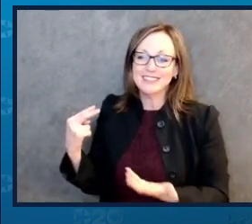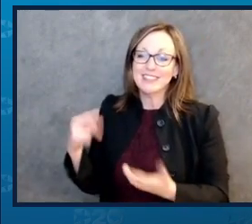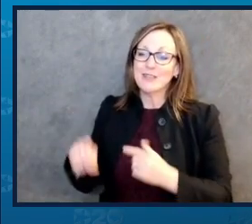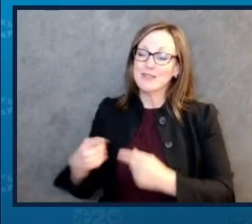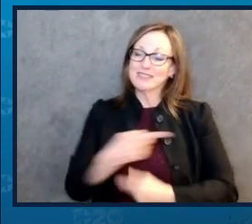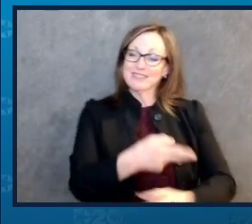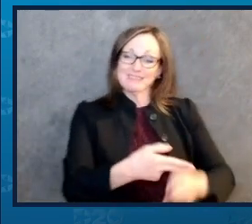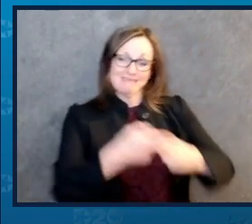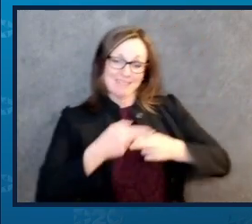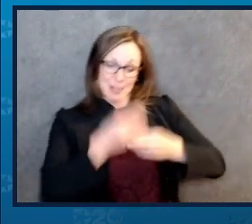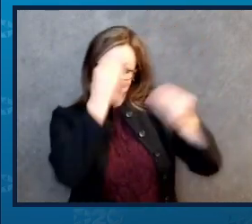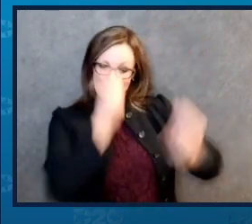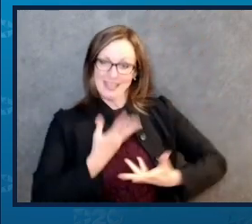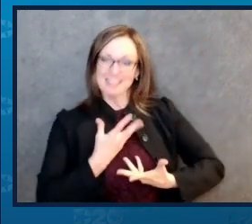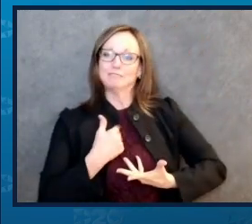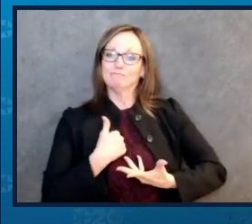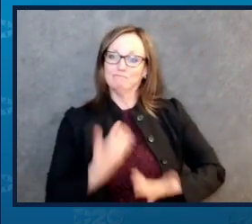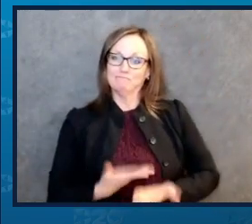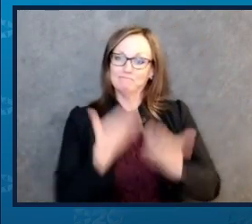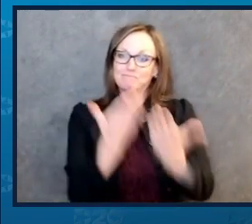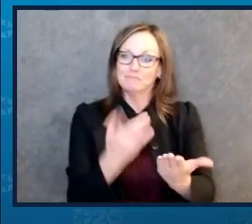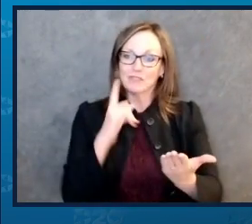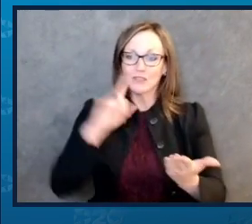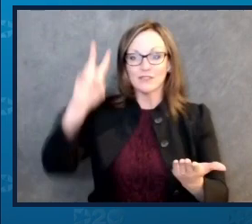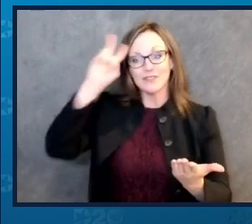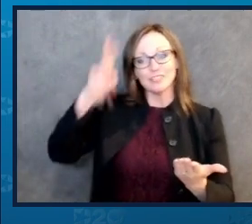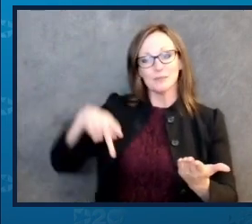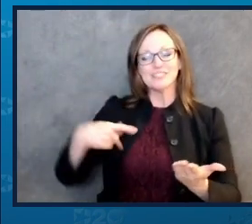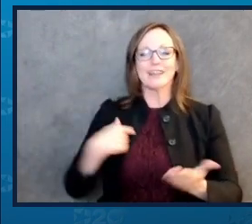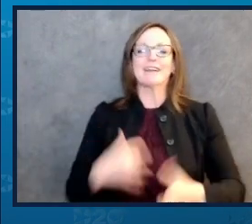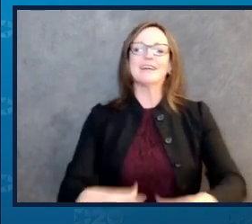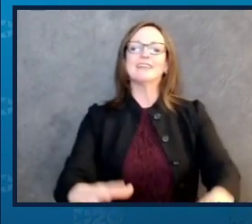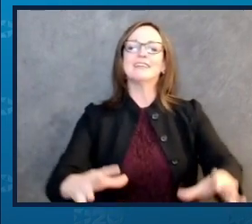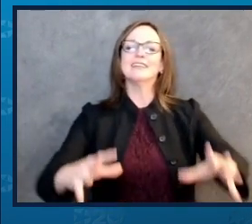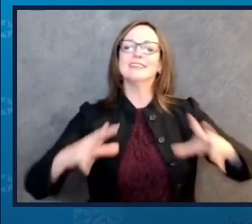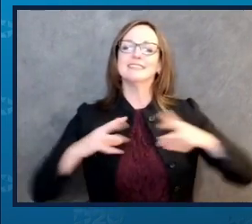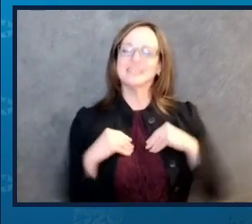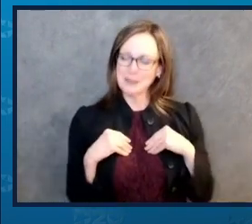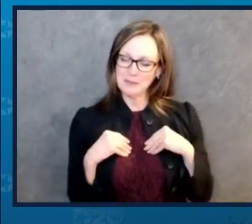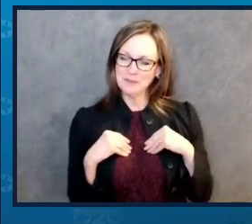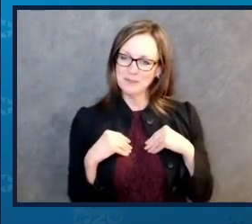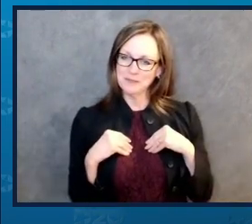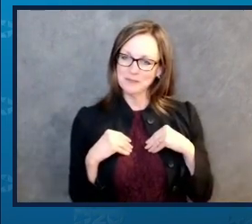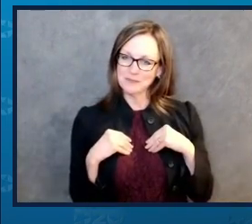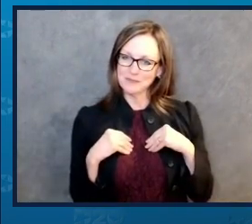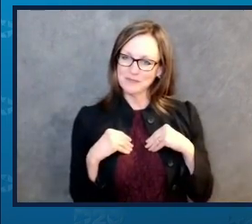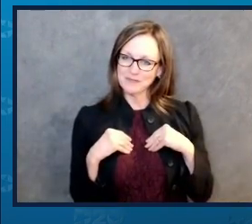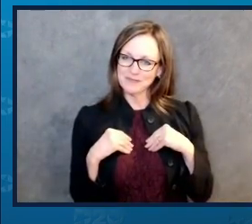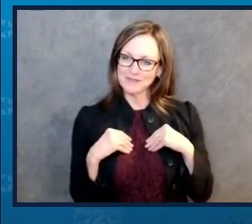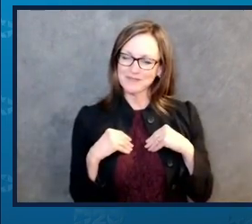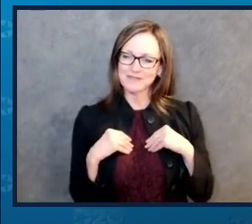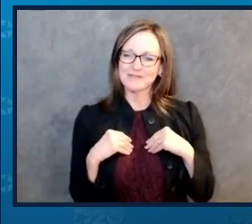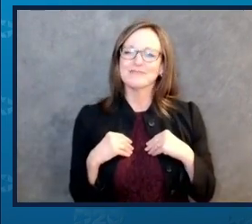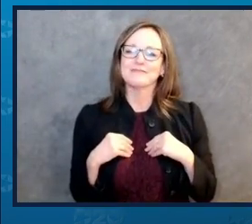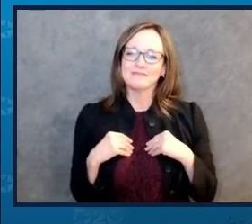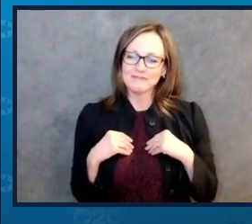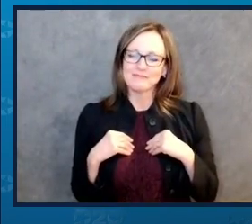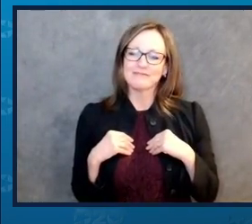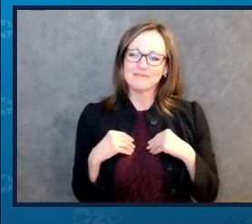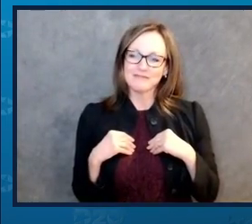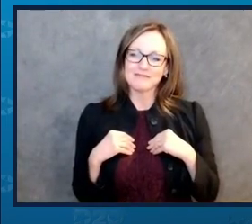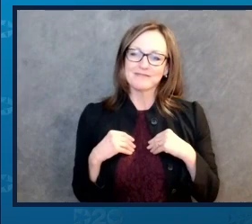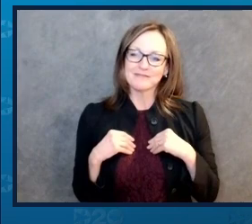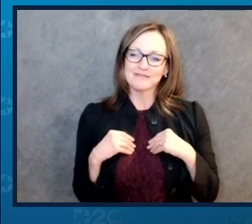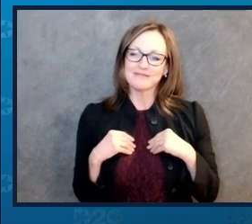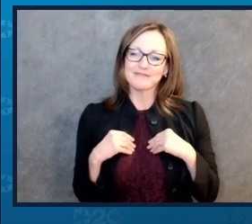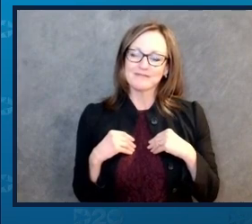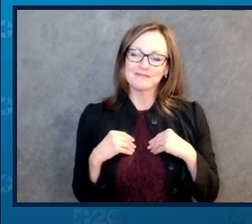VICE PRESIDENT OF THE UNITED